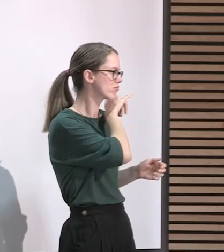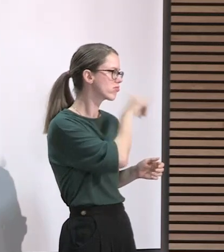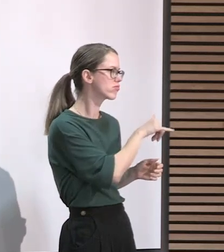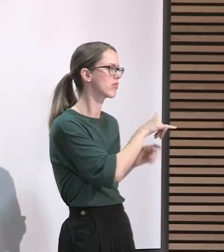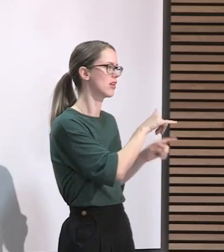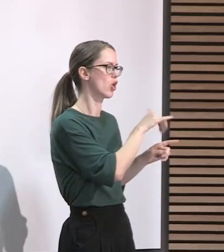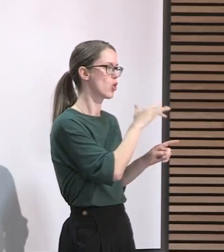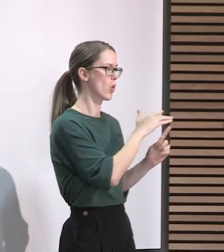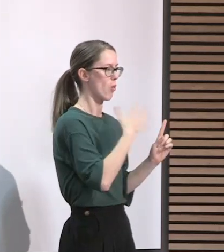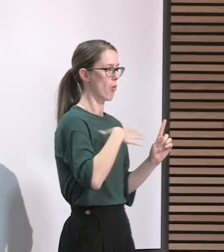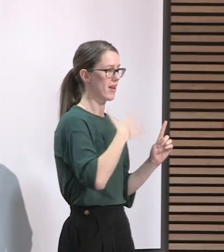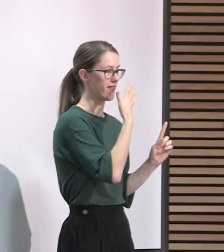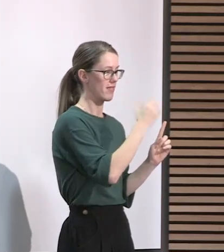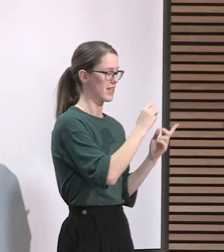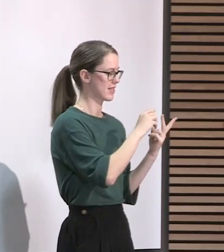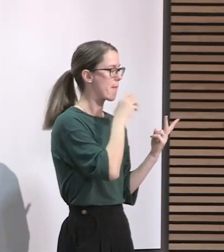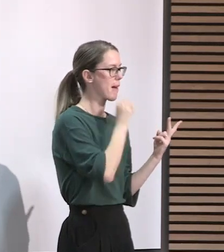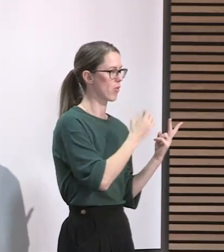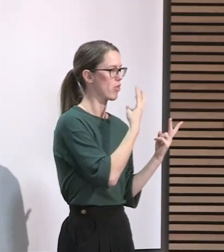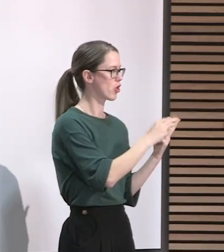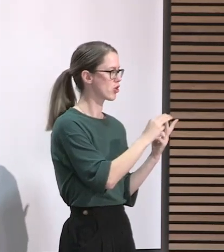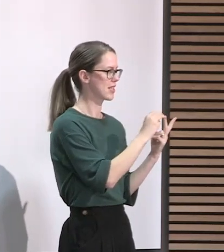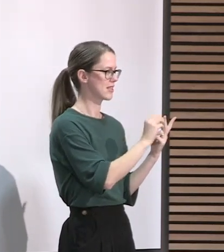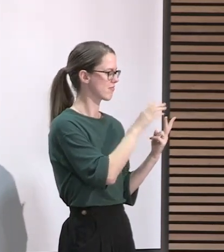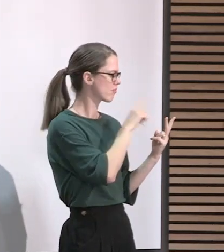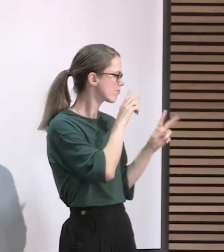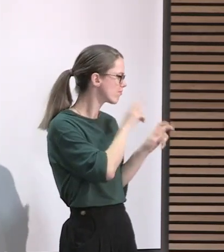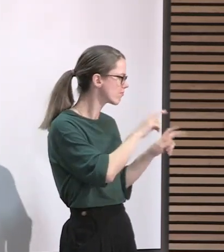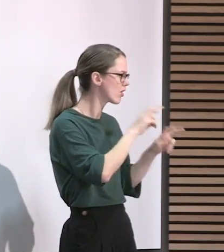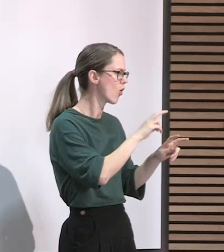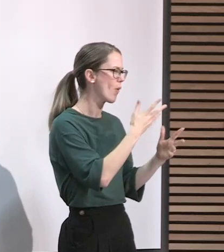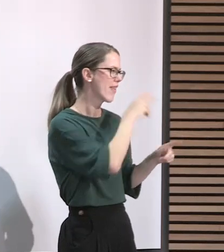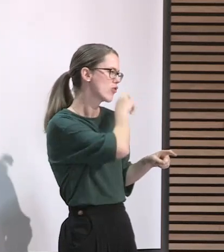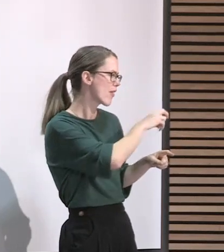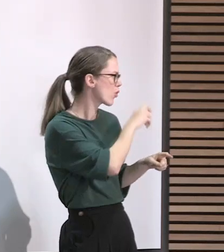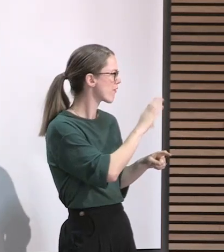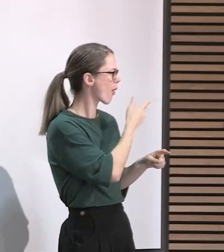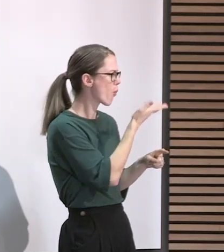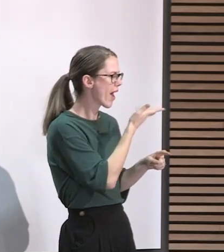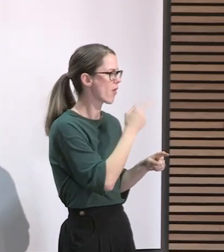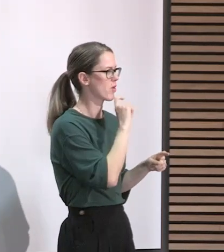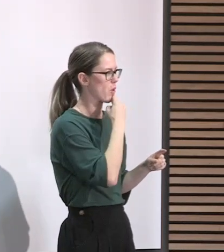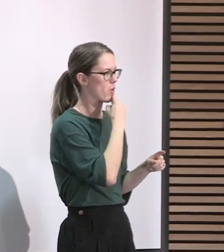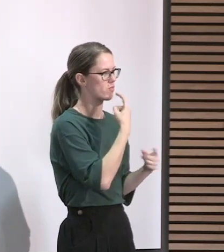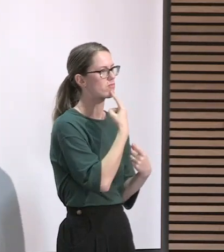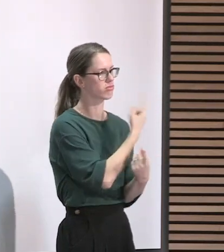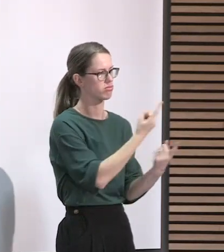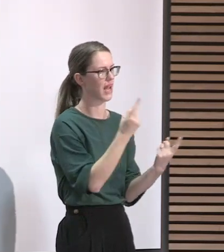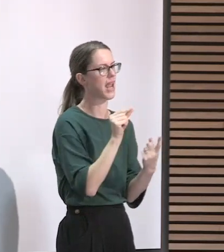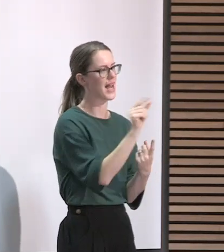isolation. Today's imported cases include a female in her 50s and a male in his 30s.